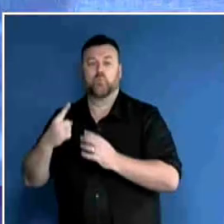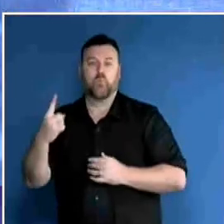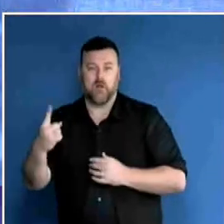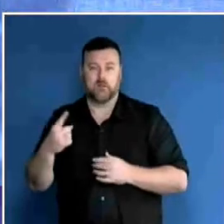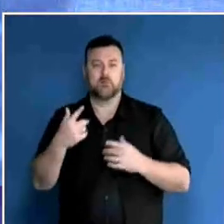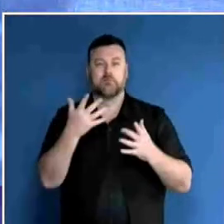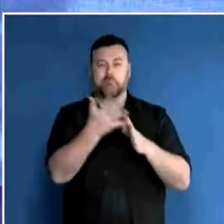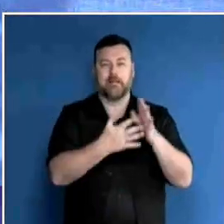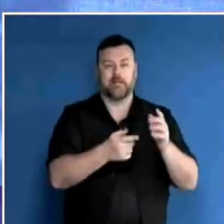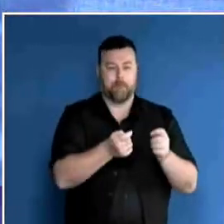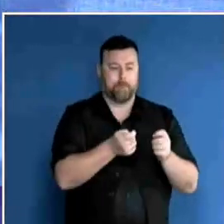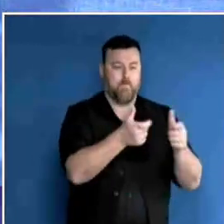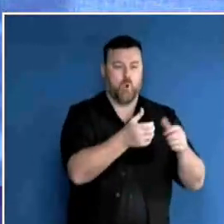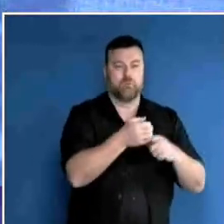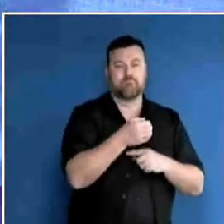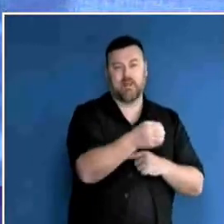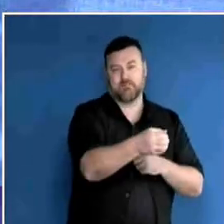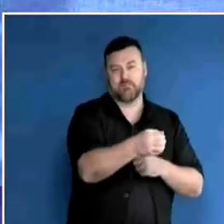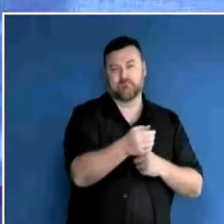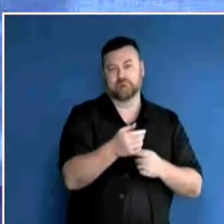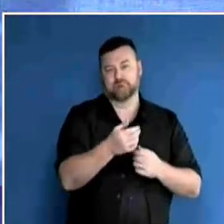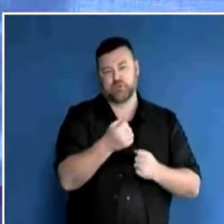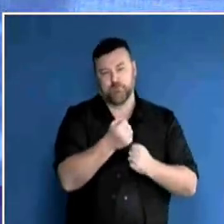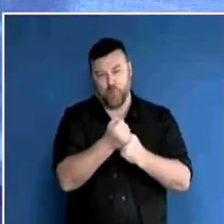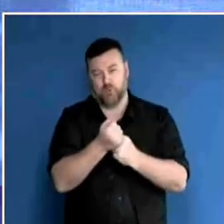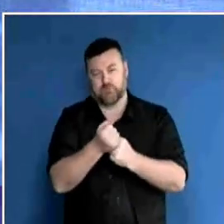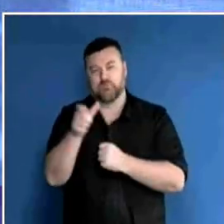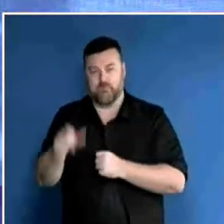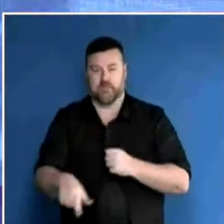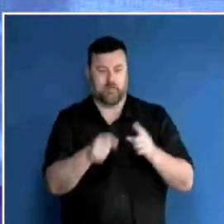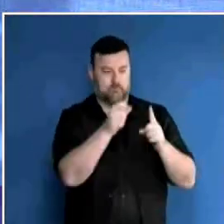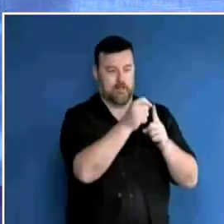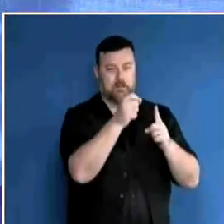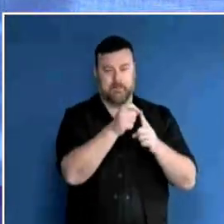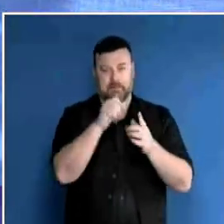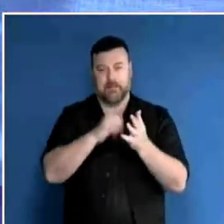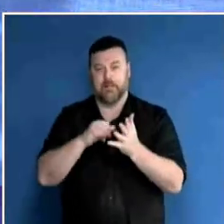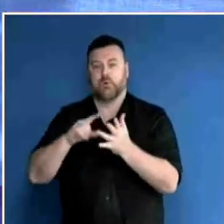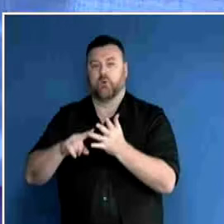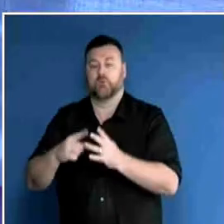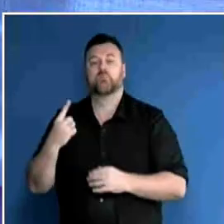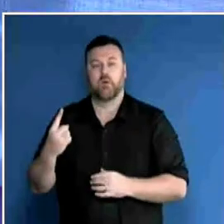Can you tell the Royal Commission what did you want in terms of post-placement support?